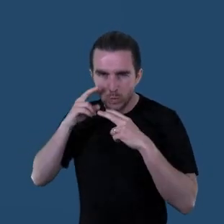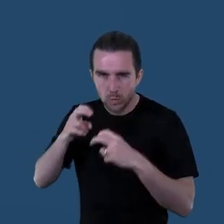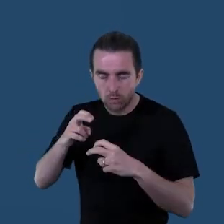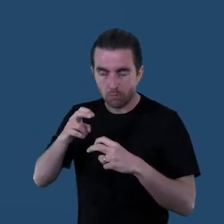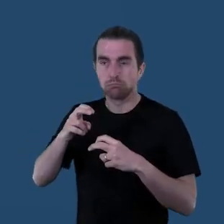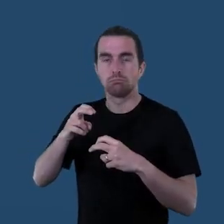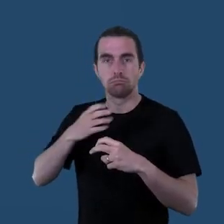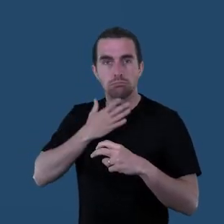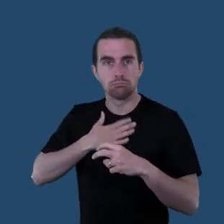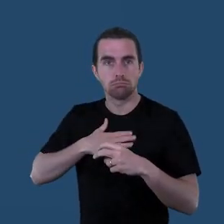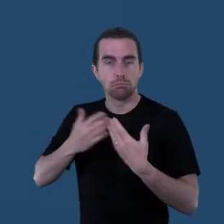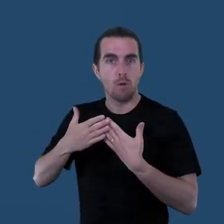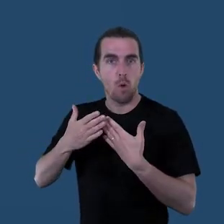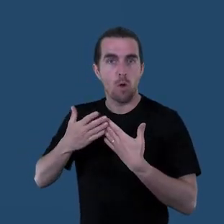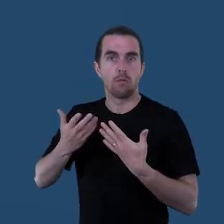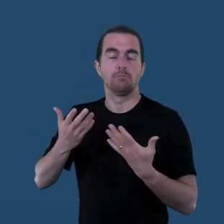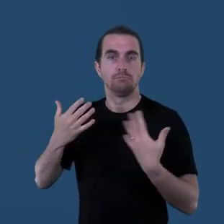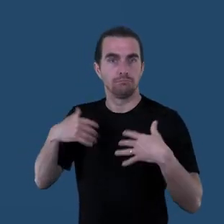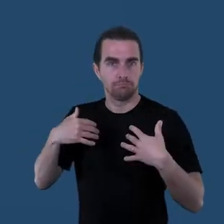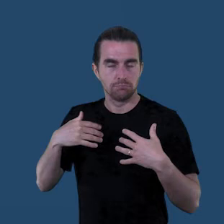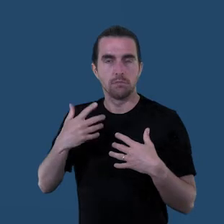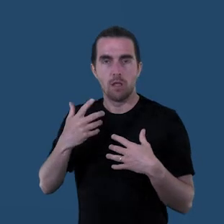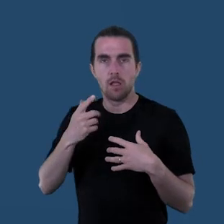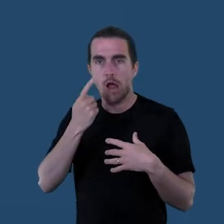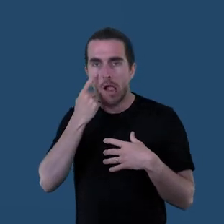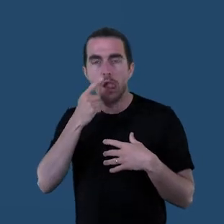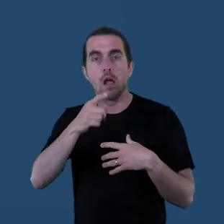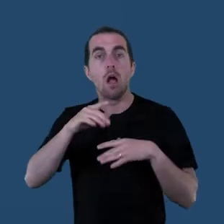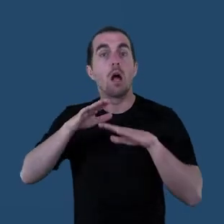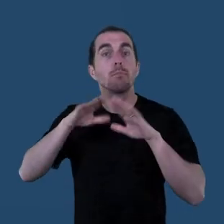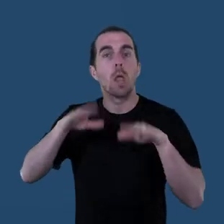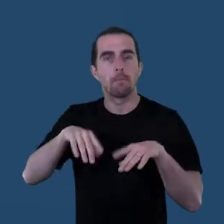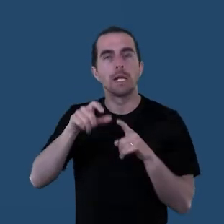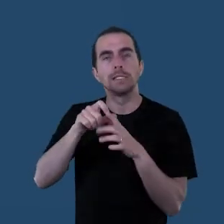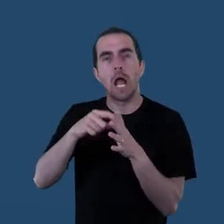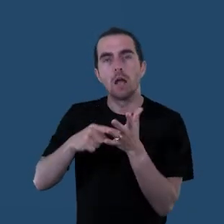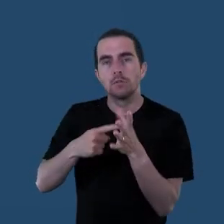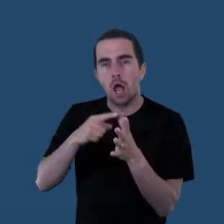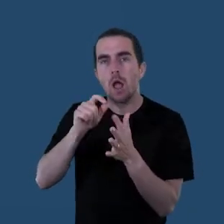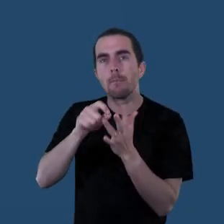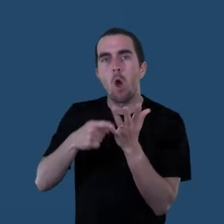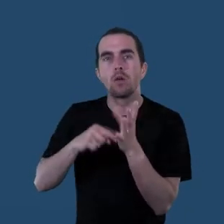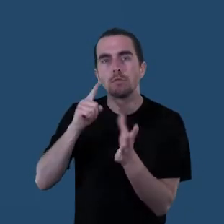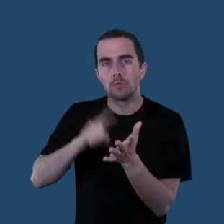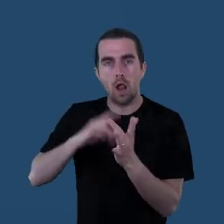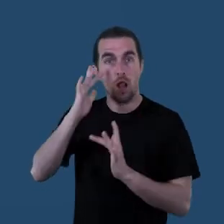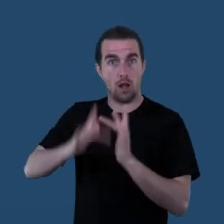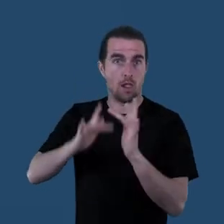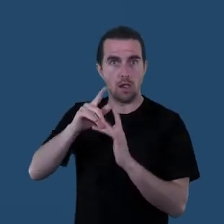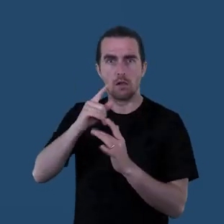But more often than you think, keep an eye on the museum's Data Portal and the publications that our scientists are producing.